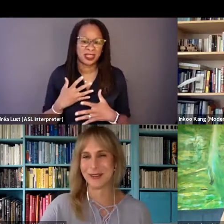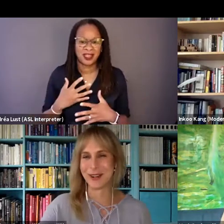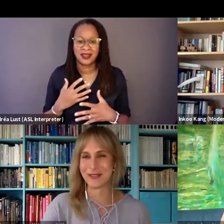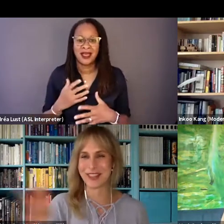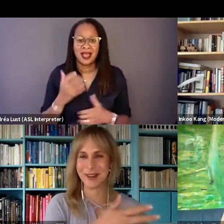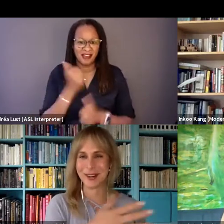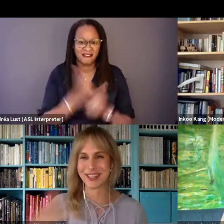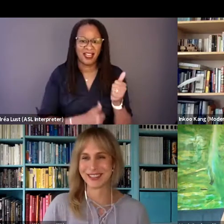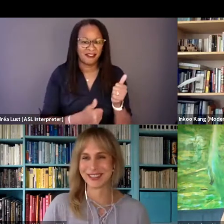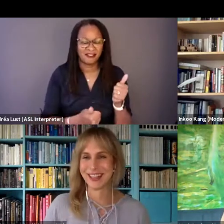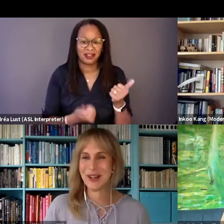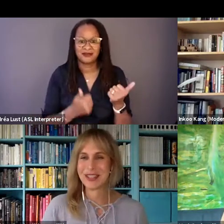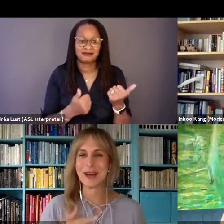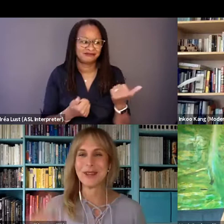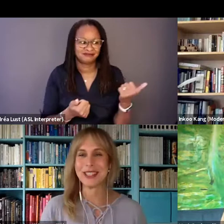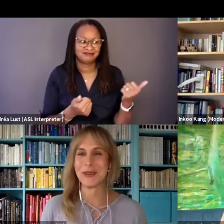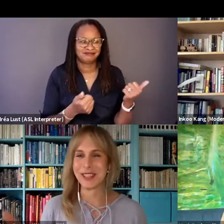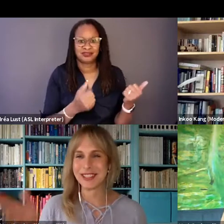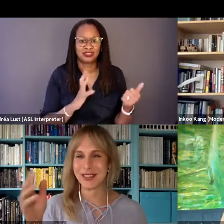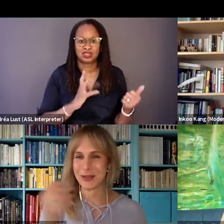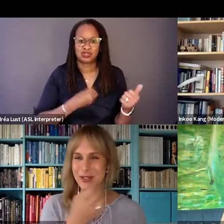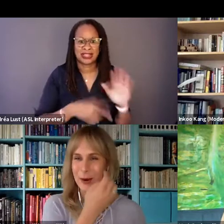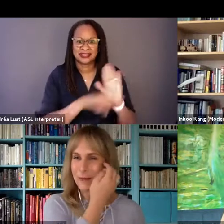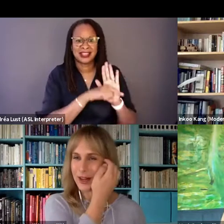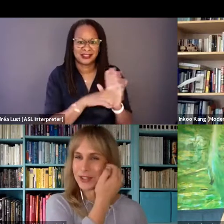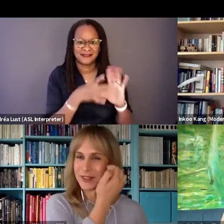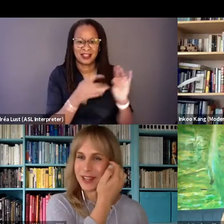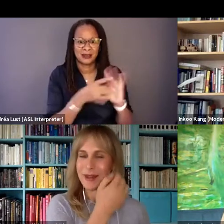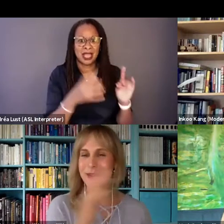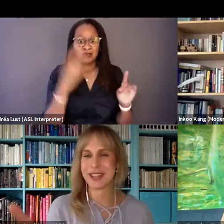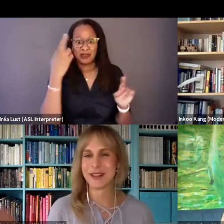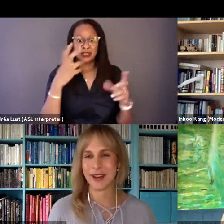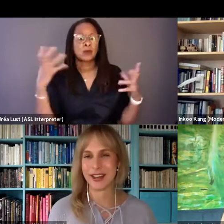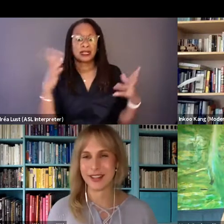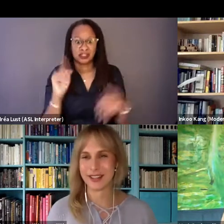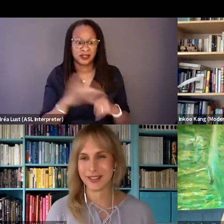from all of the various subjects. We realized that there was so much of it. It was kind of funny.